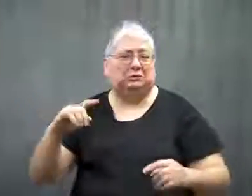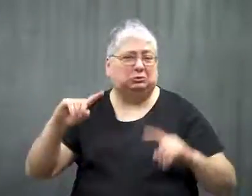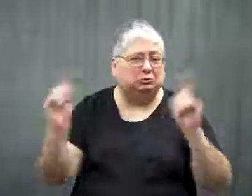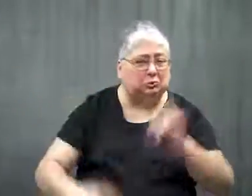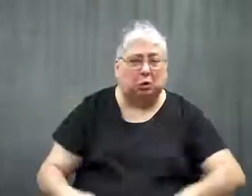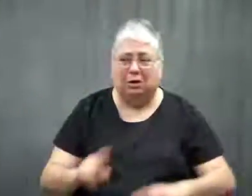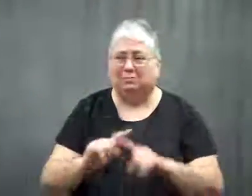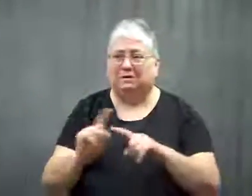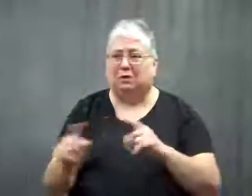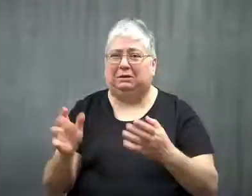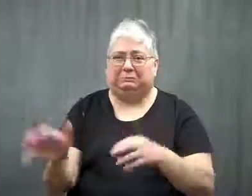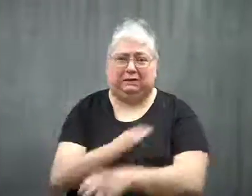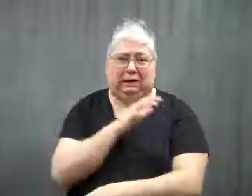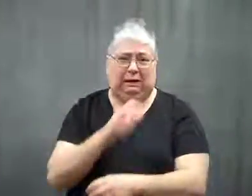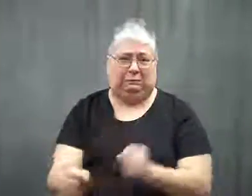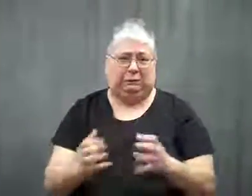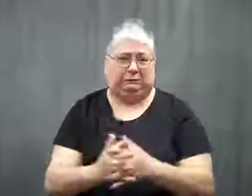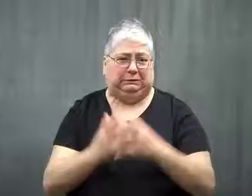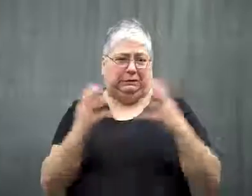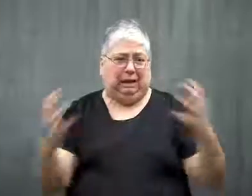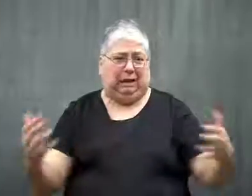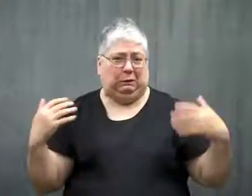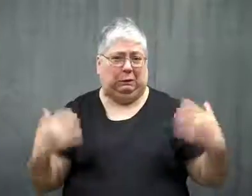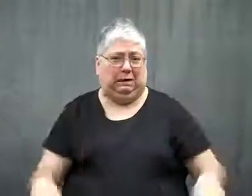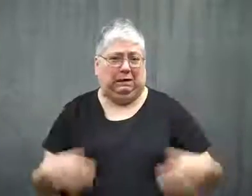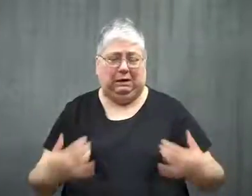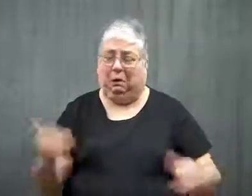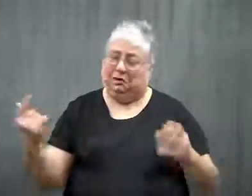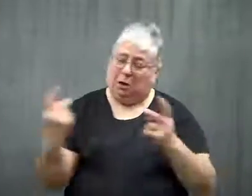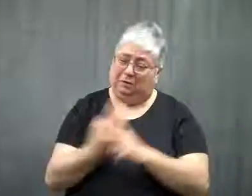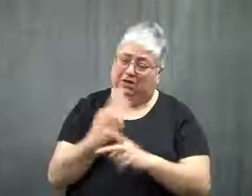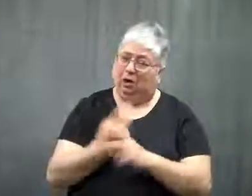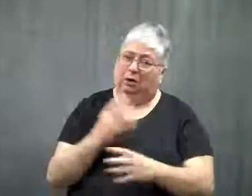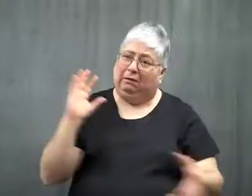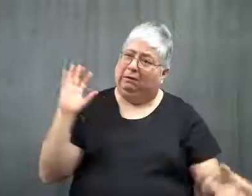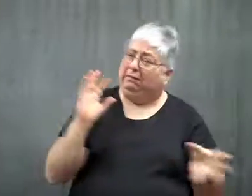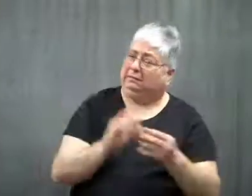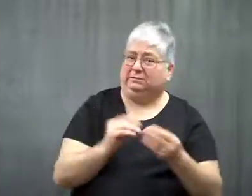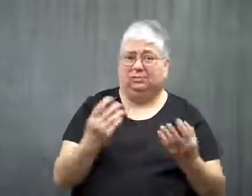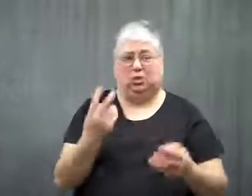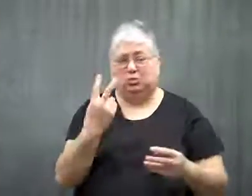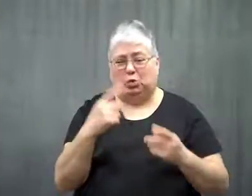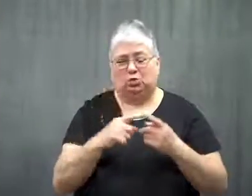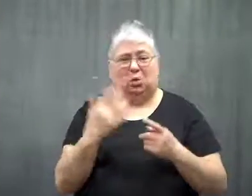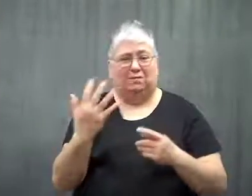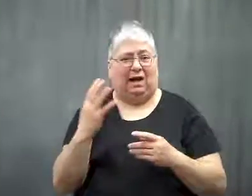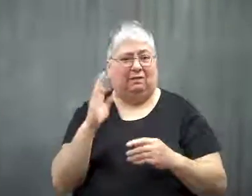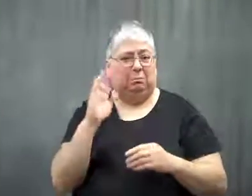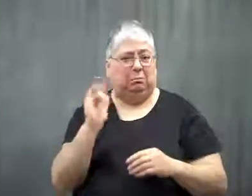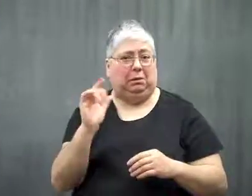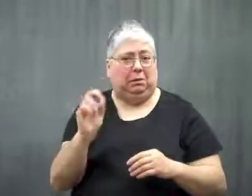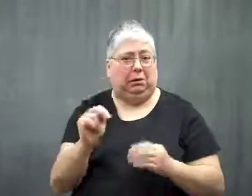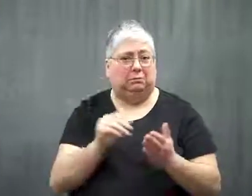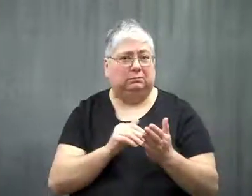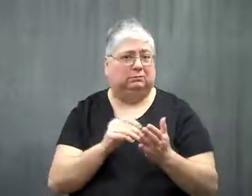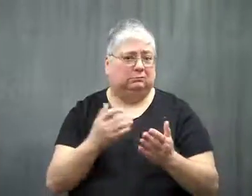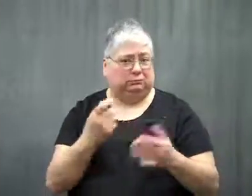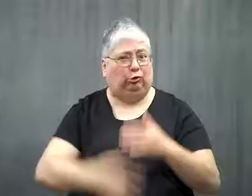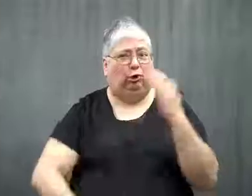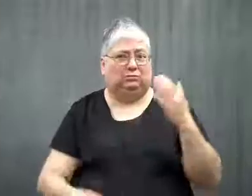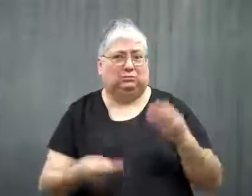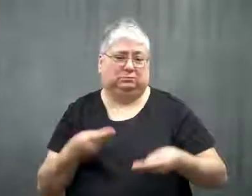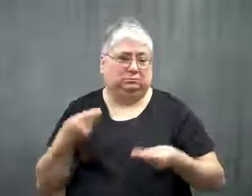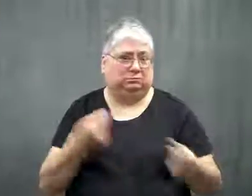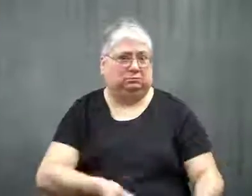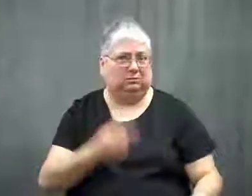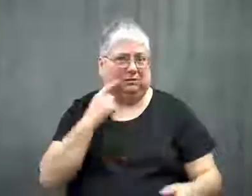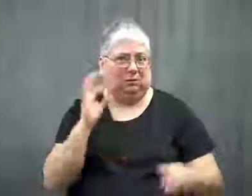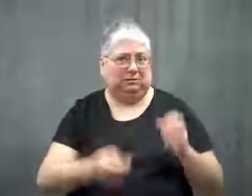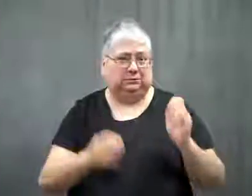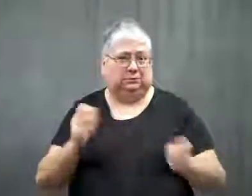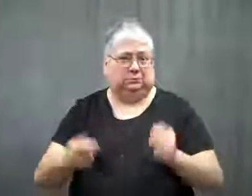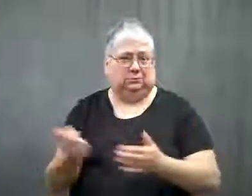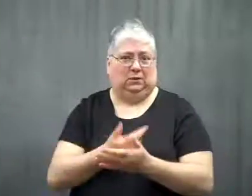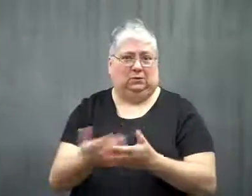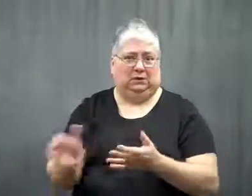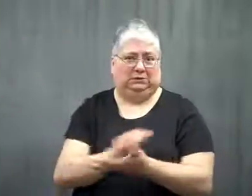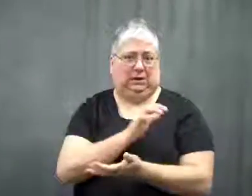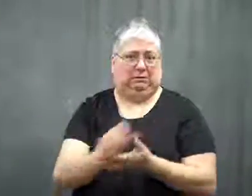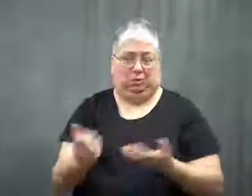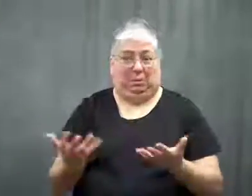Damage estimates are at 2 to 5 billion dollars. It might be worse than that.